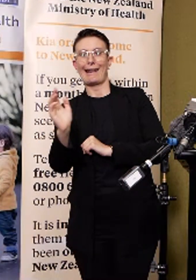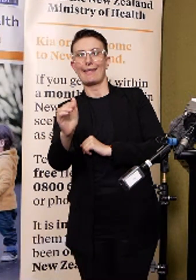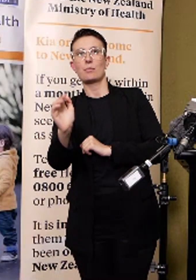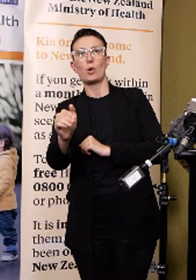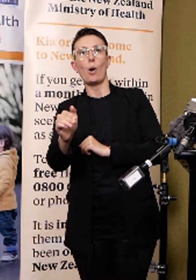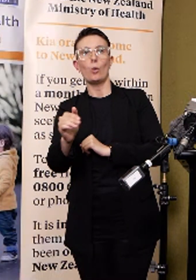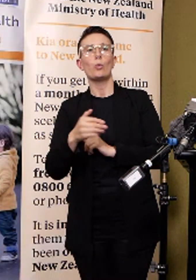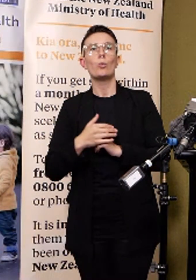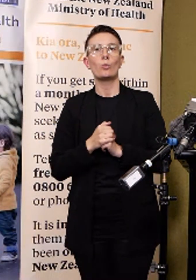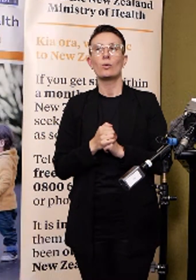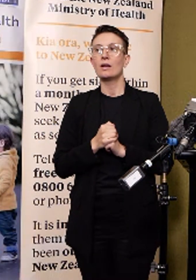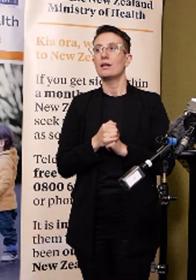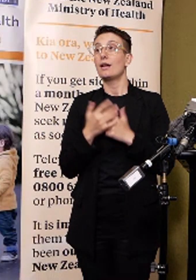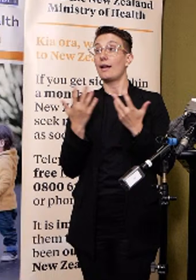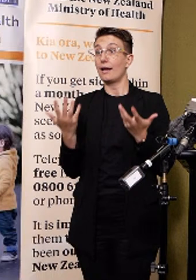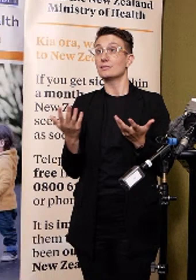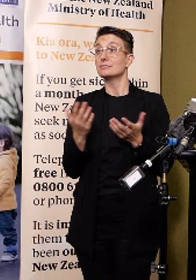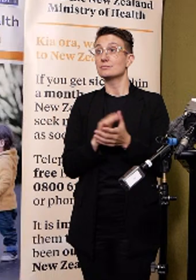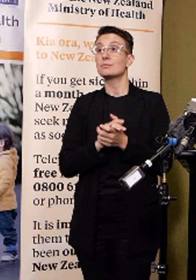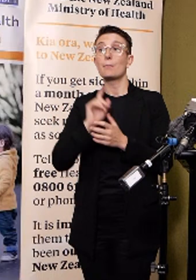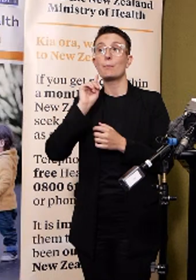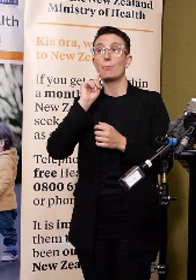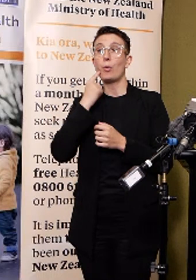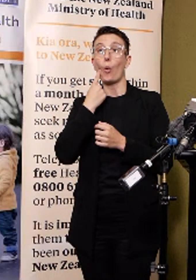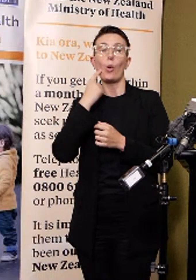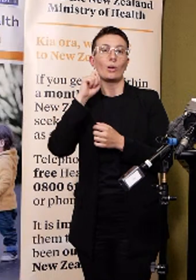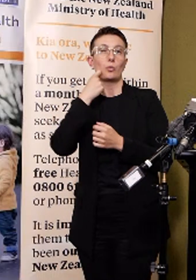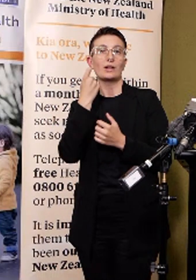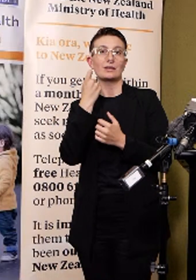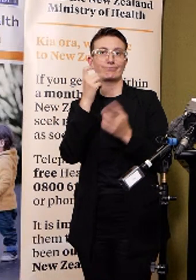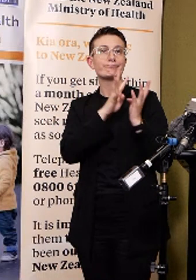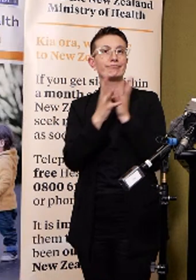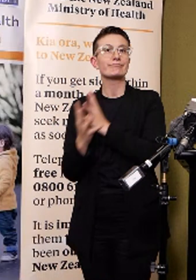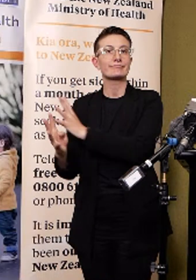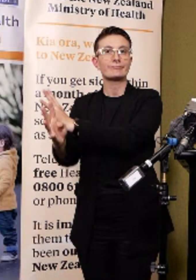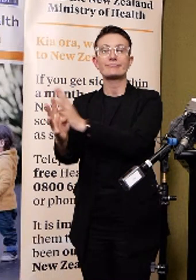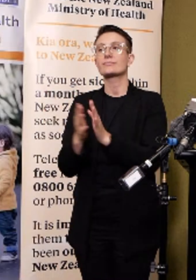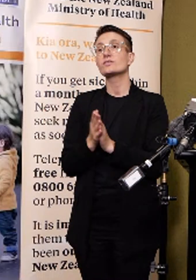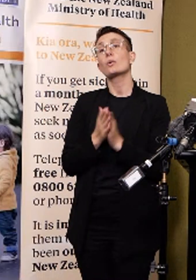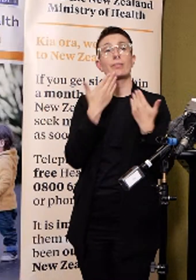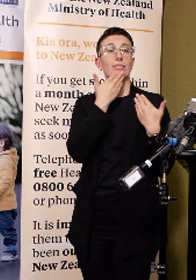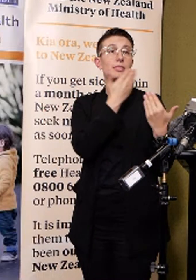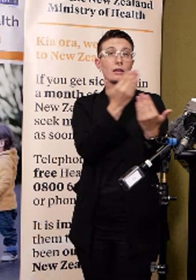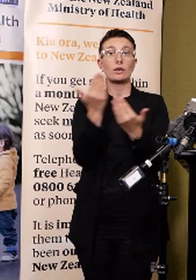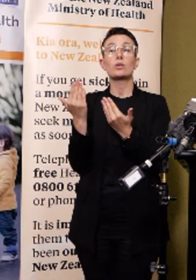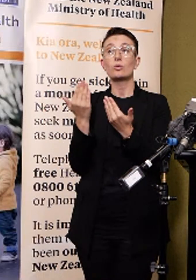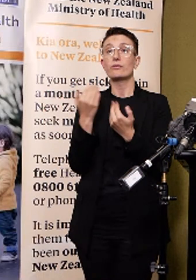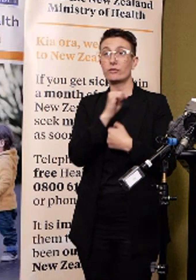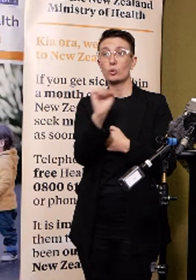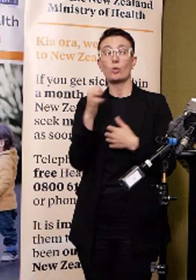And Paul will take them downstairs, actually. Great, so thanks very much once again for your interest and your support on this.